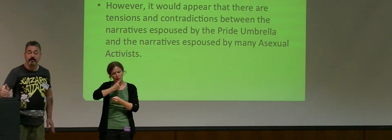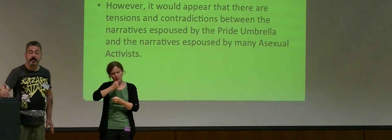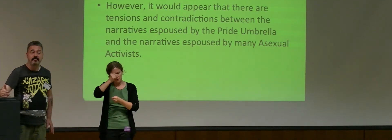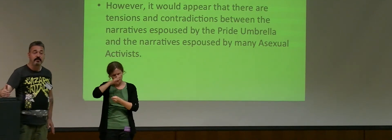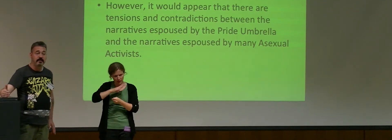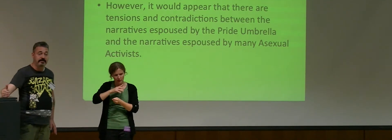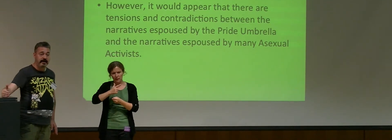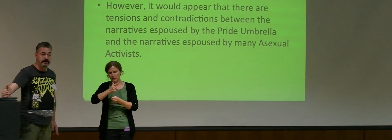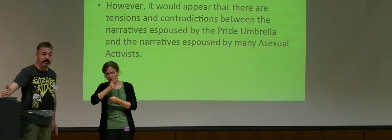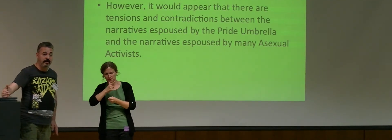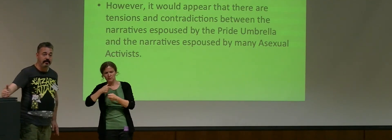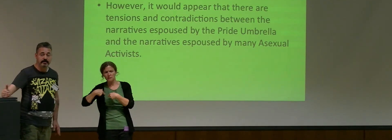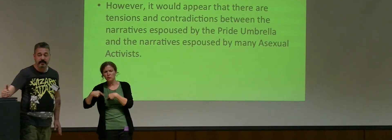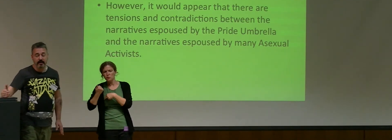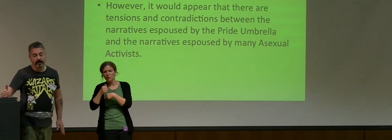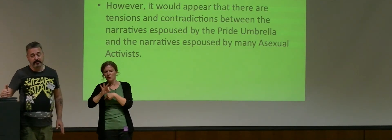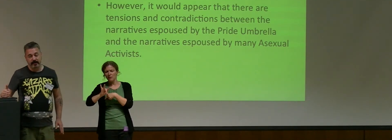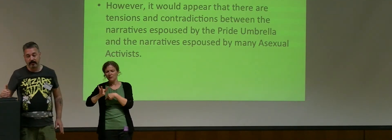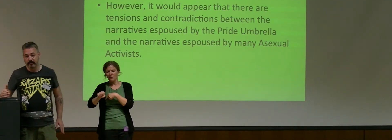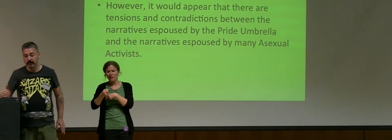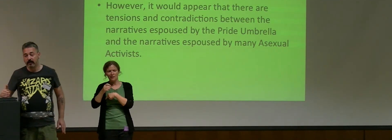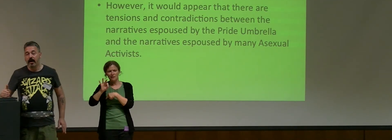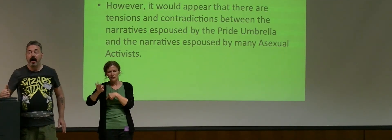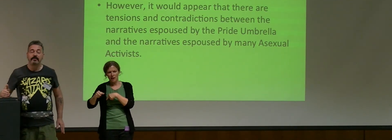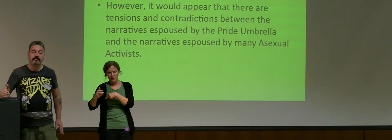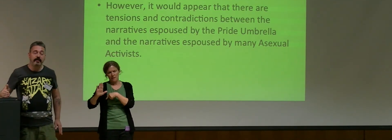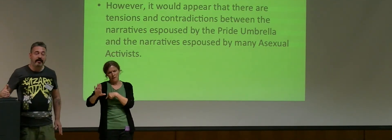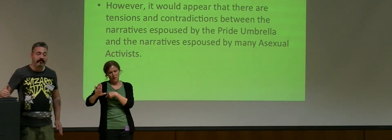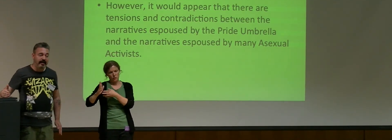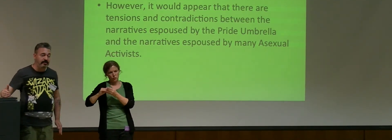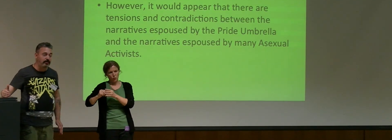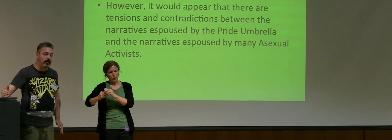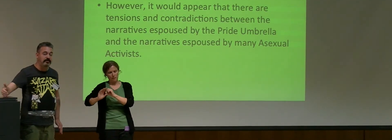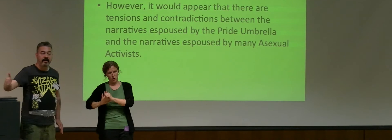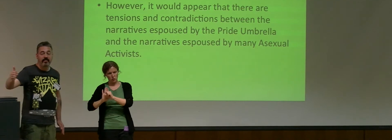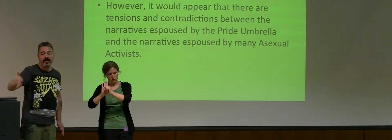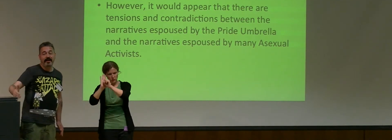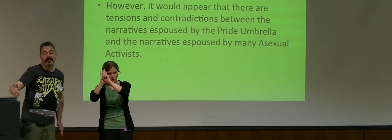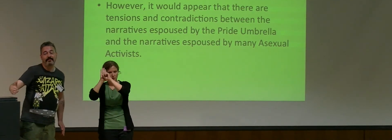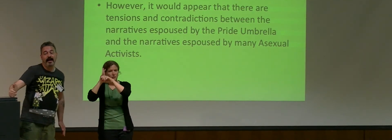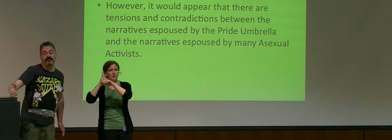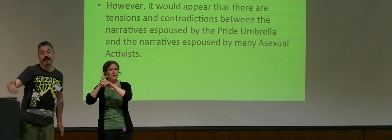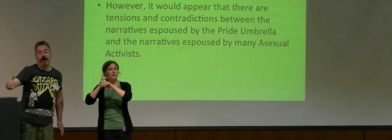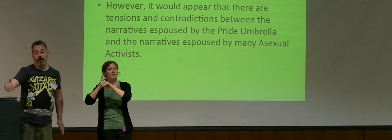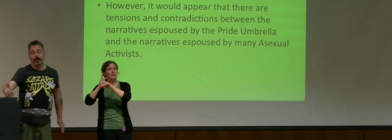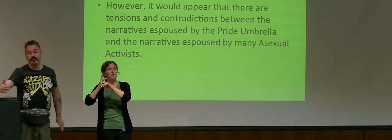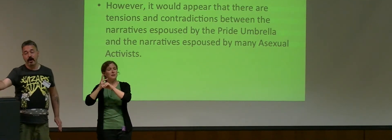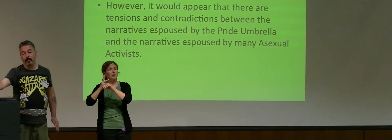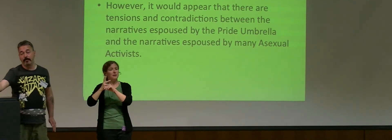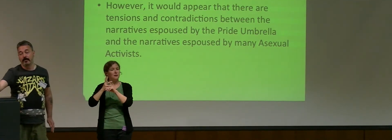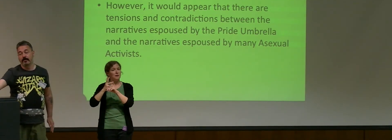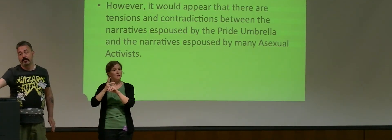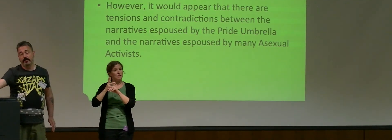lesbians of the 1980s and the 1990s. The extent of which that has actually opened up,